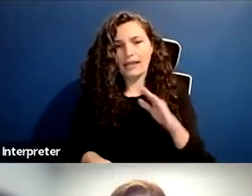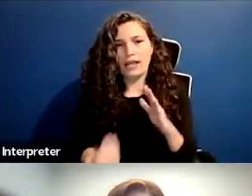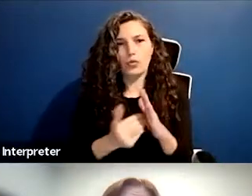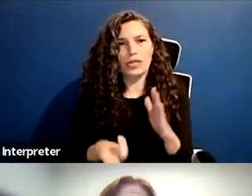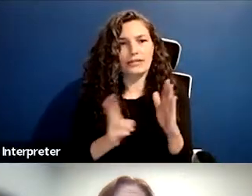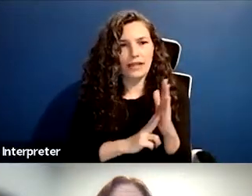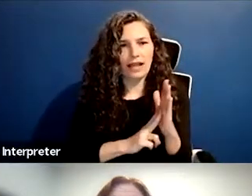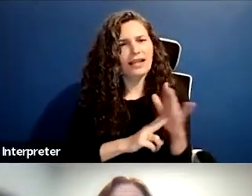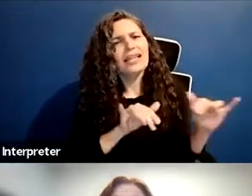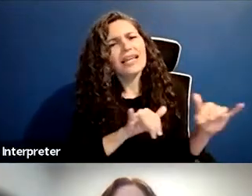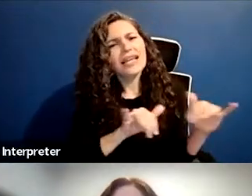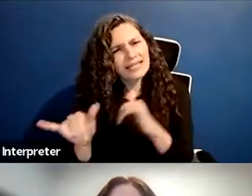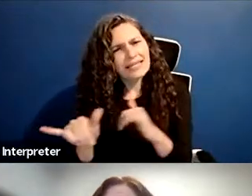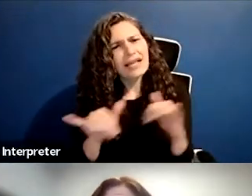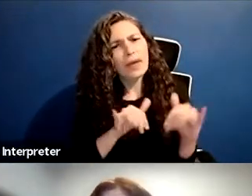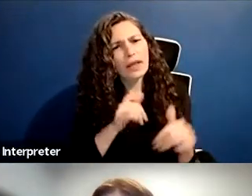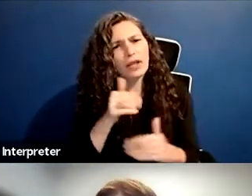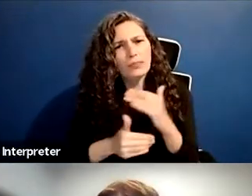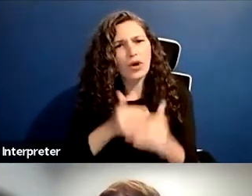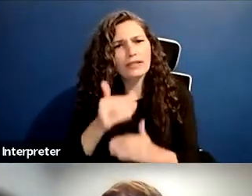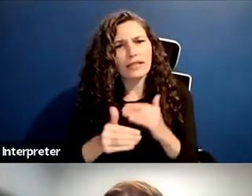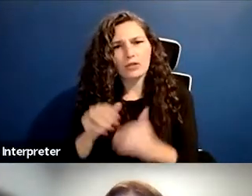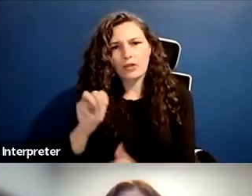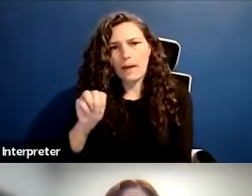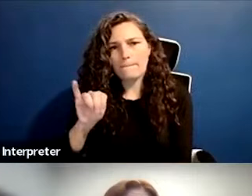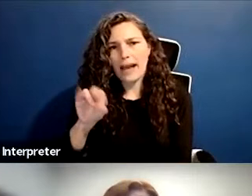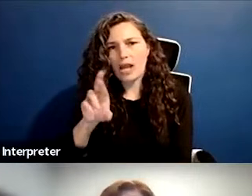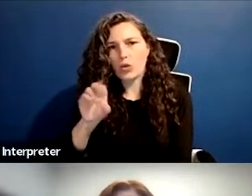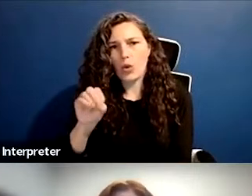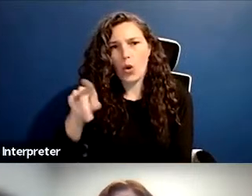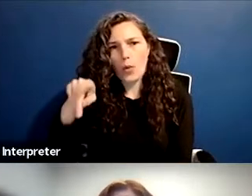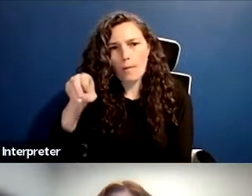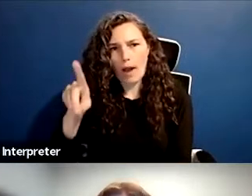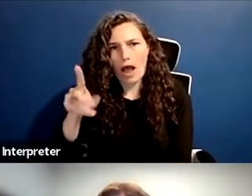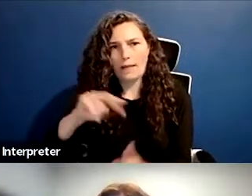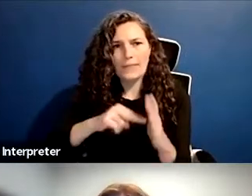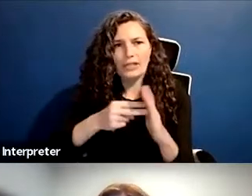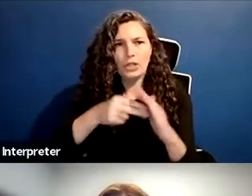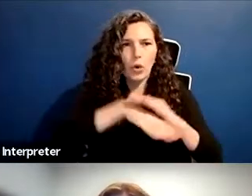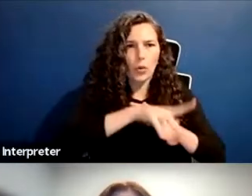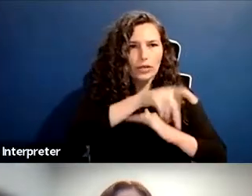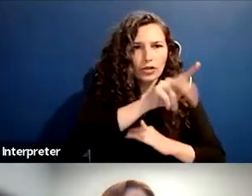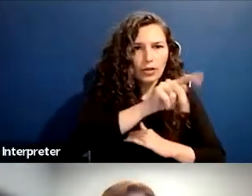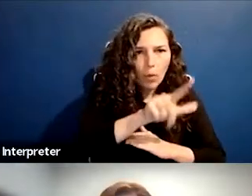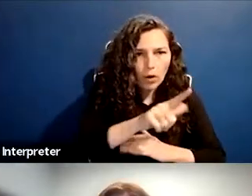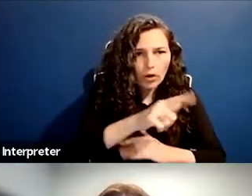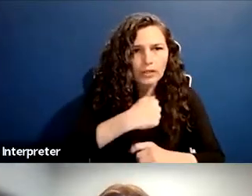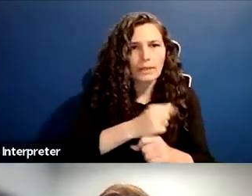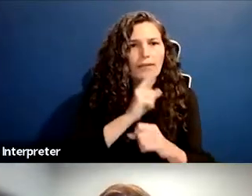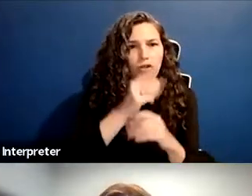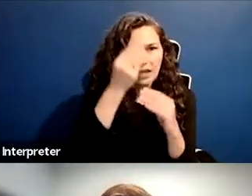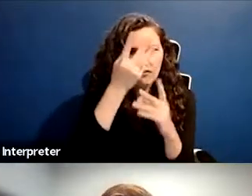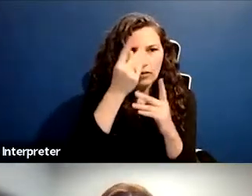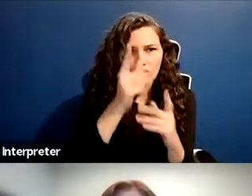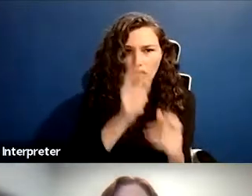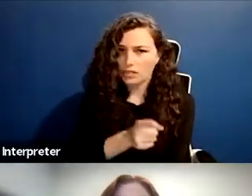You go into the portal, the portal collects the necessary information for us to be sure that the independent podcast agreement is the right agreement for you.